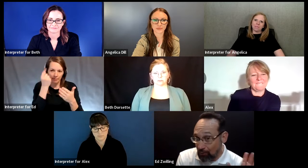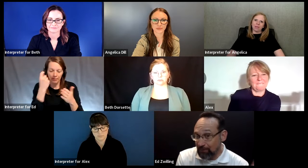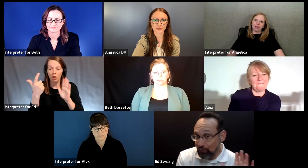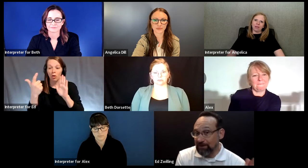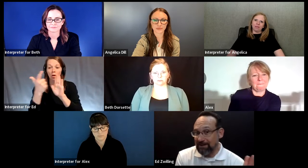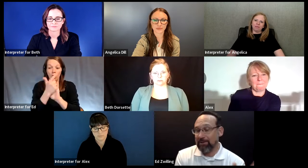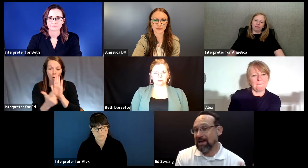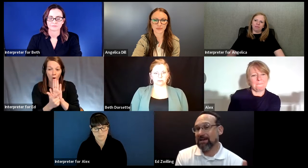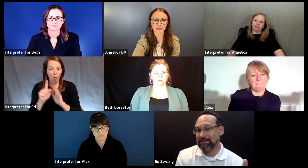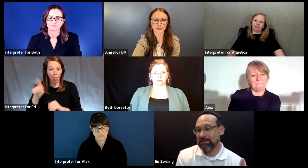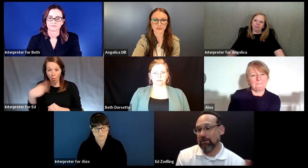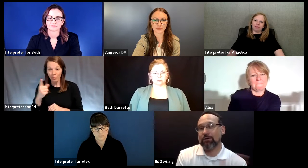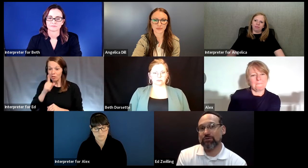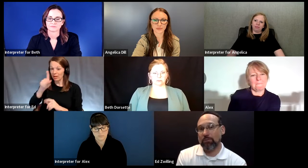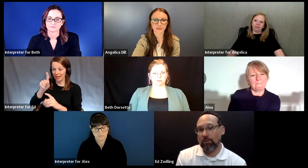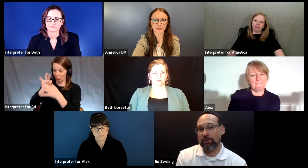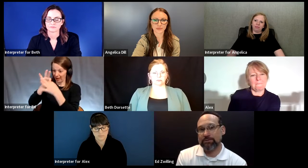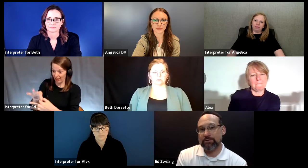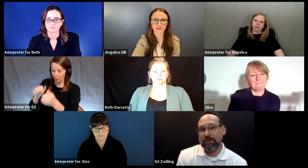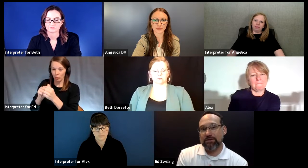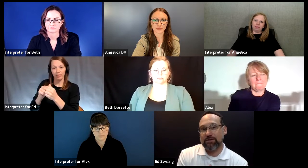only really applies to larger employers.